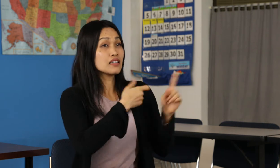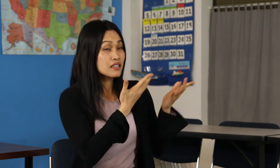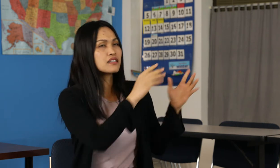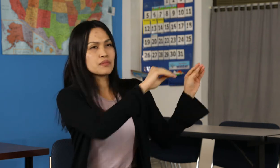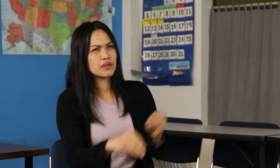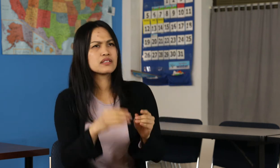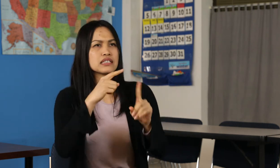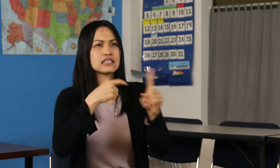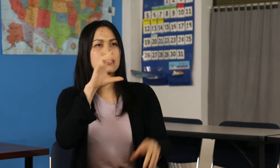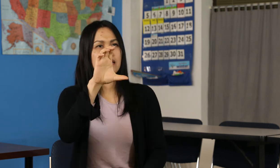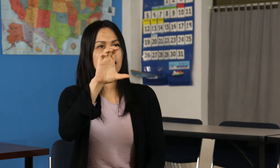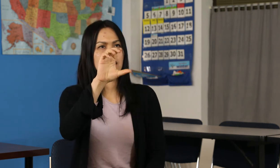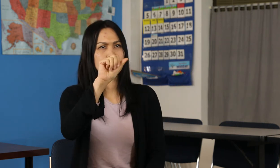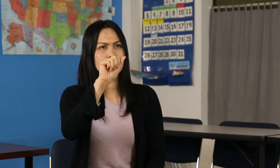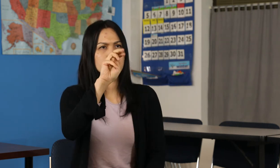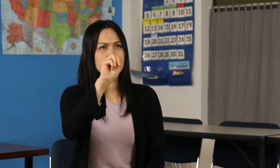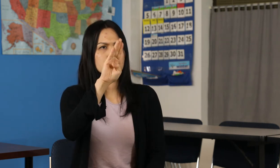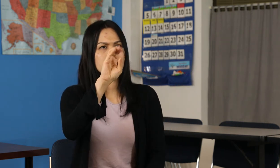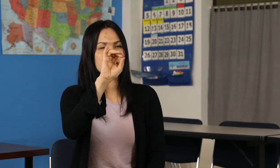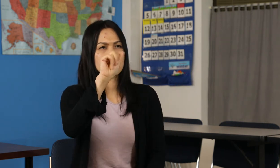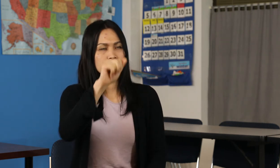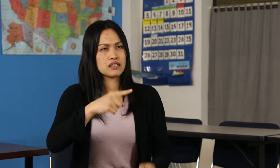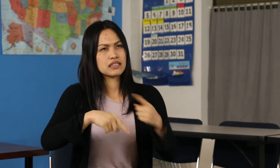I moved to the US from Cambodia.